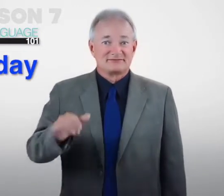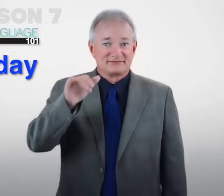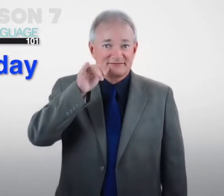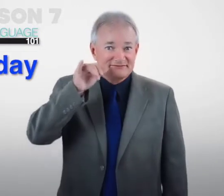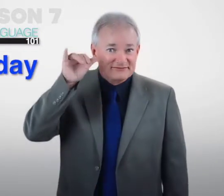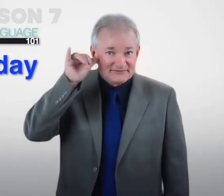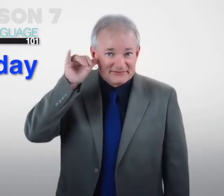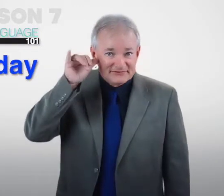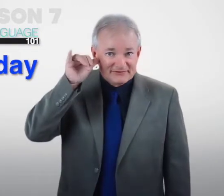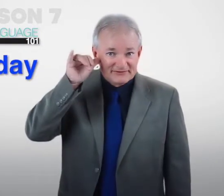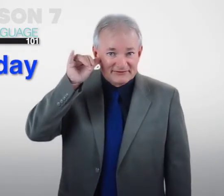Yesterday.